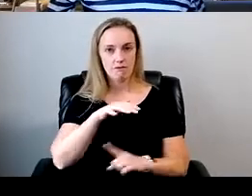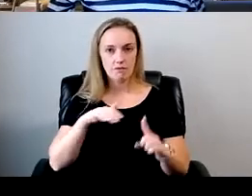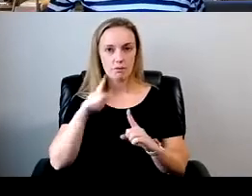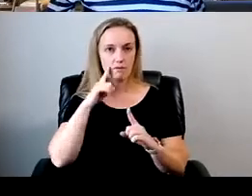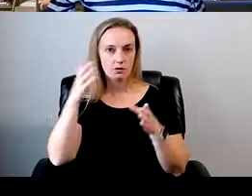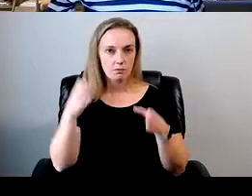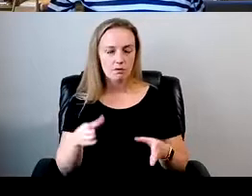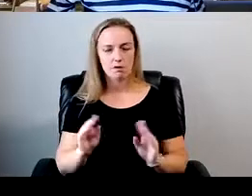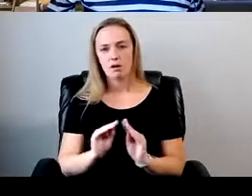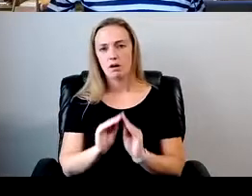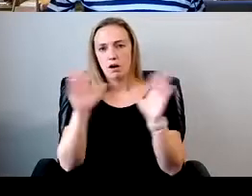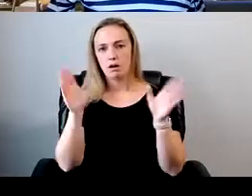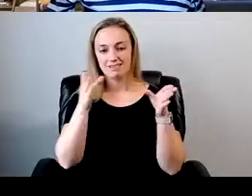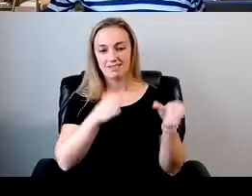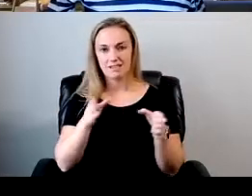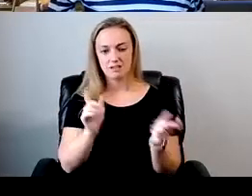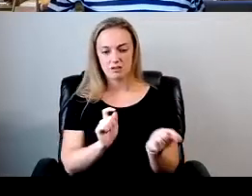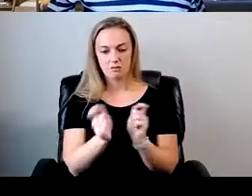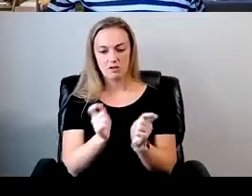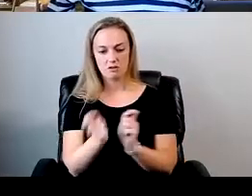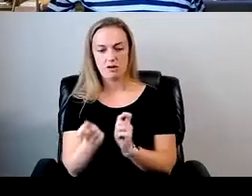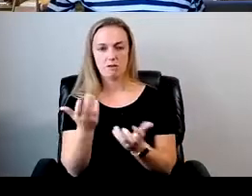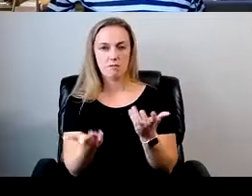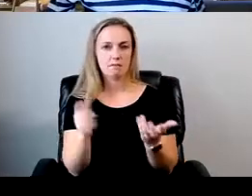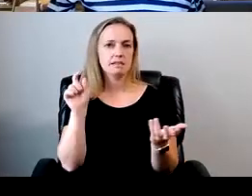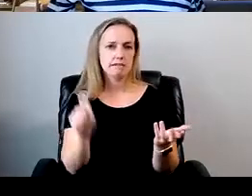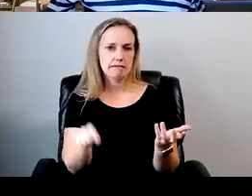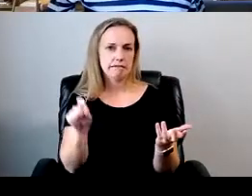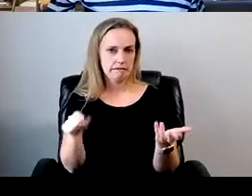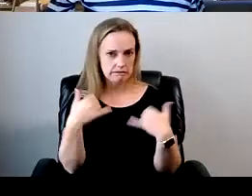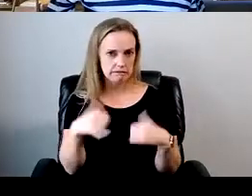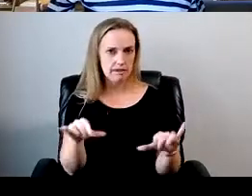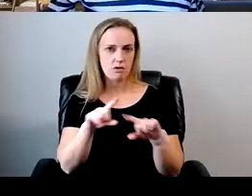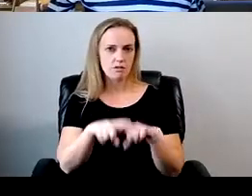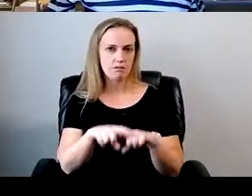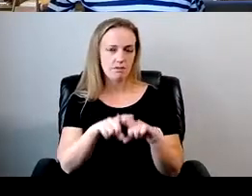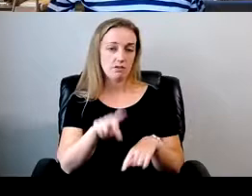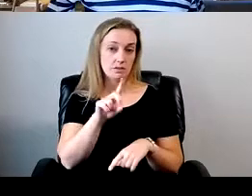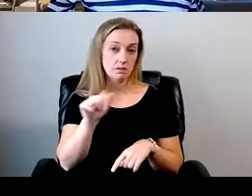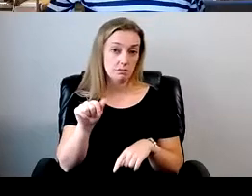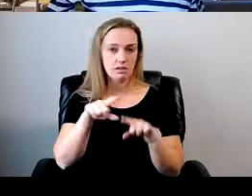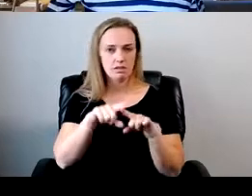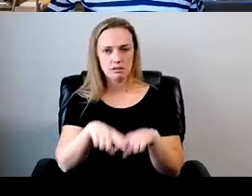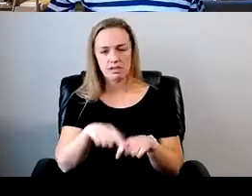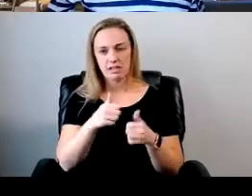but obviously individual modifications may need to be made depending on the disability or the person. Right.